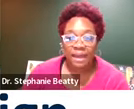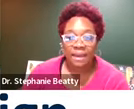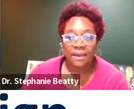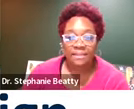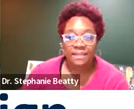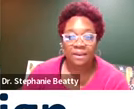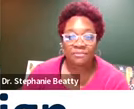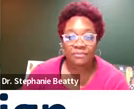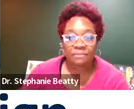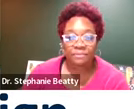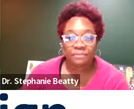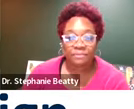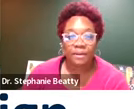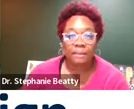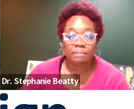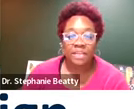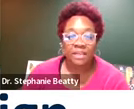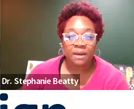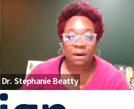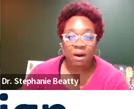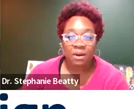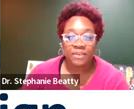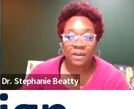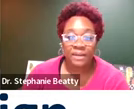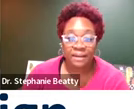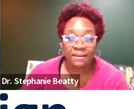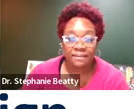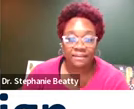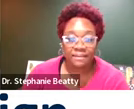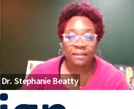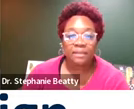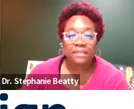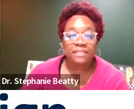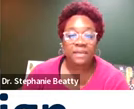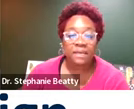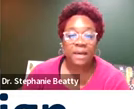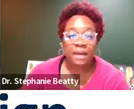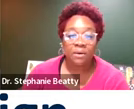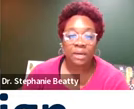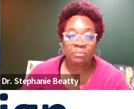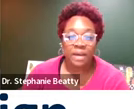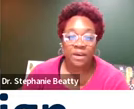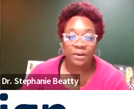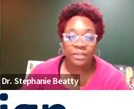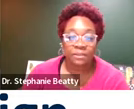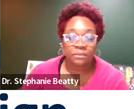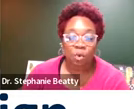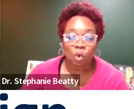A, Deaf? B, Hard of Hearing? C, Hearing impaired?